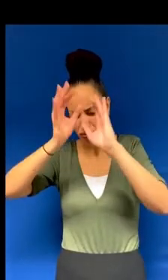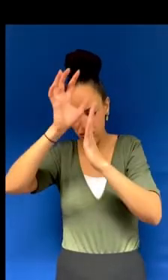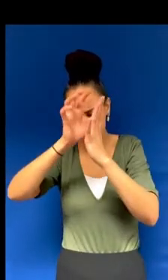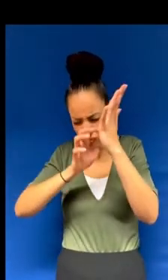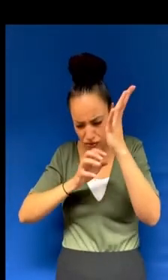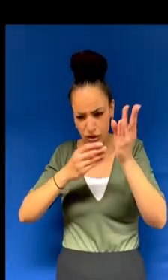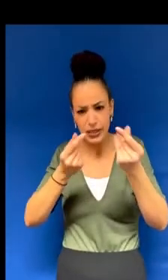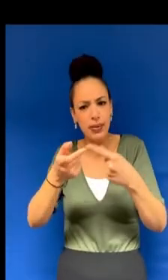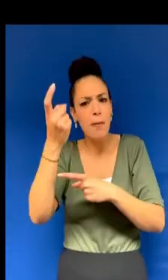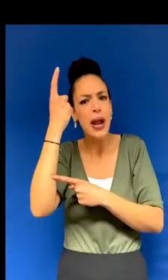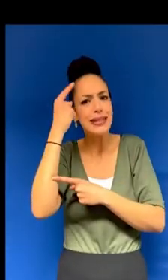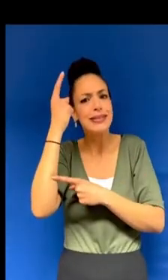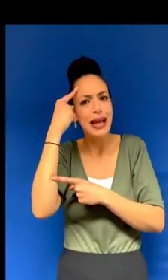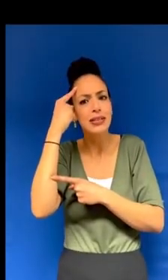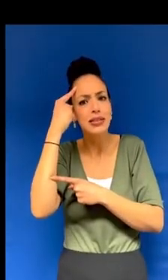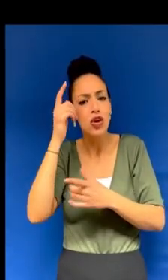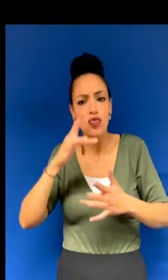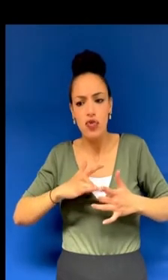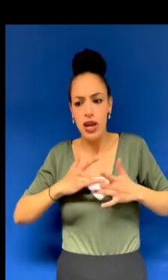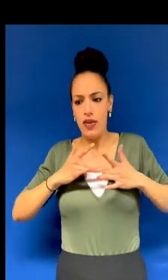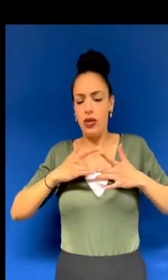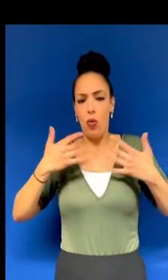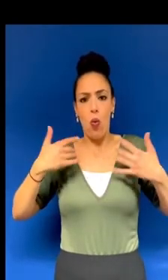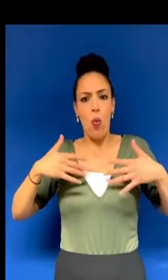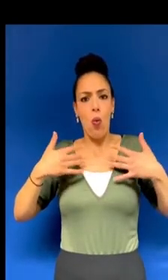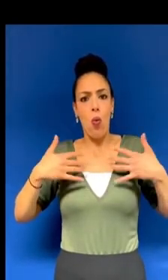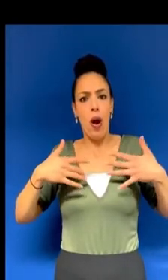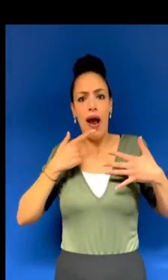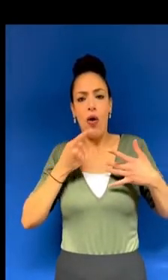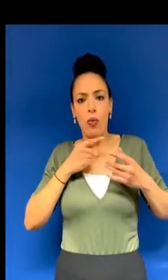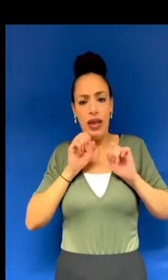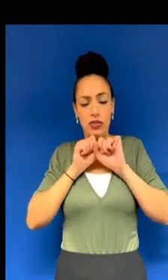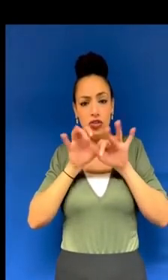getting a photographer down, seeing who would be up for photos, and then rushing back home to